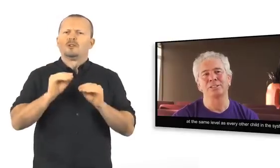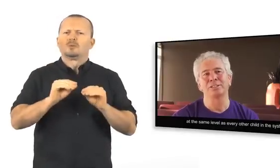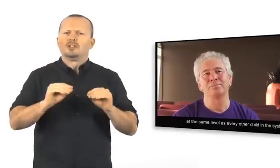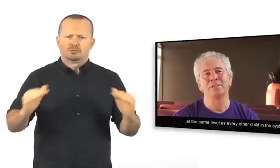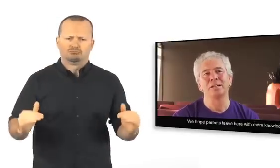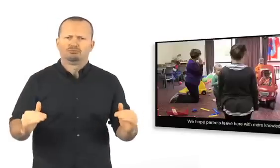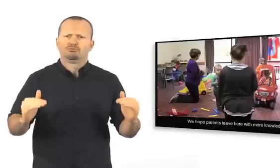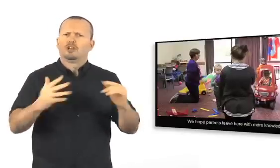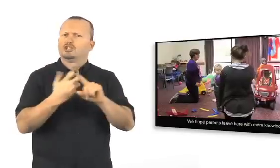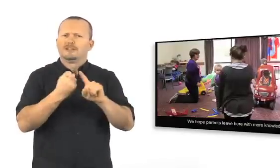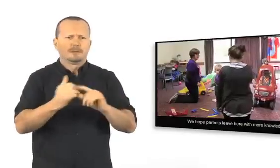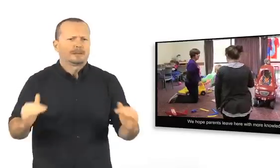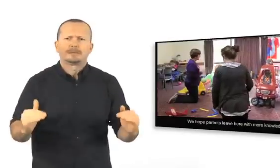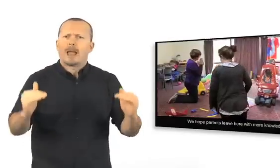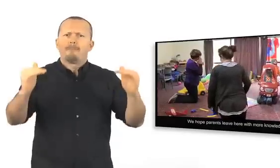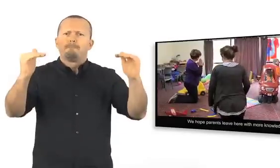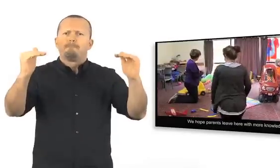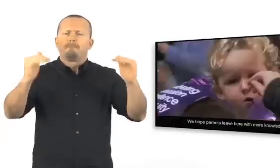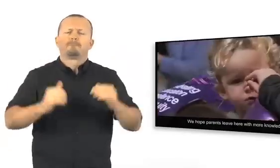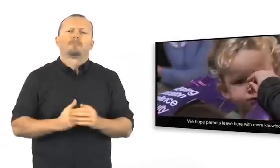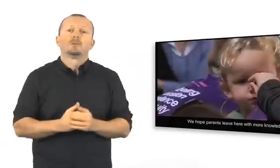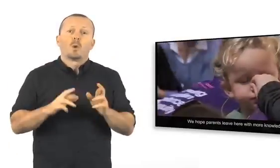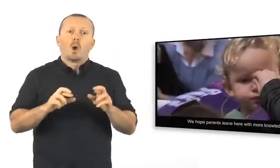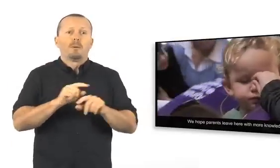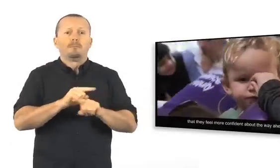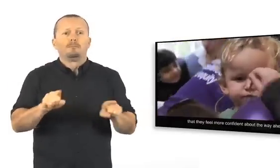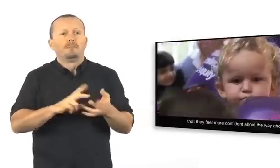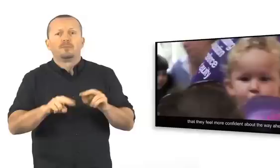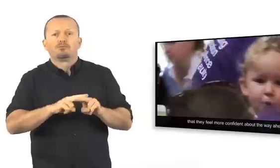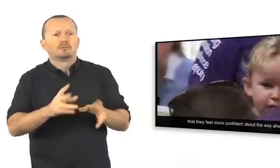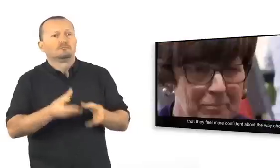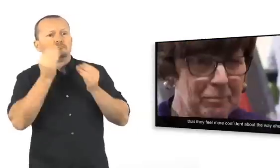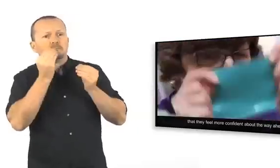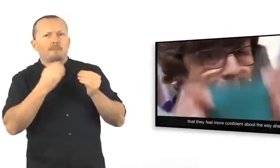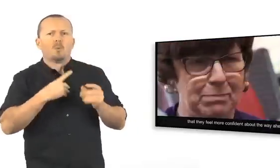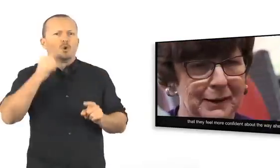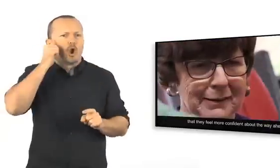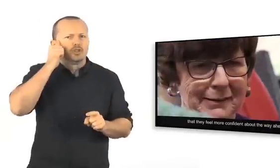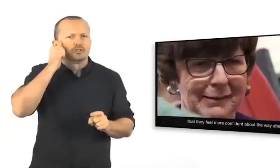in the system. We hope parents leave here with more knowledge, that they feel more confident